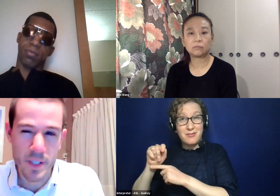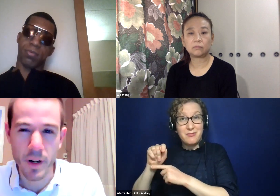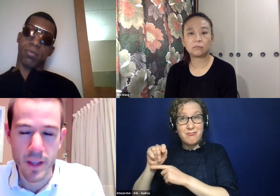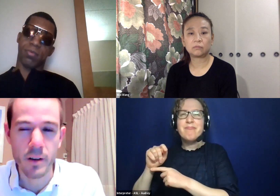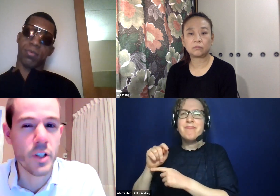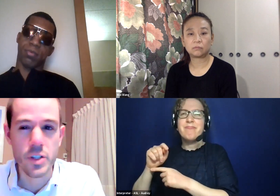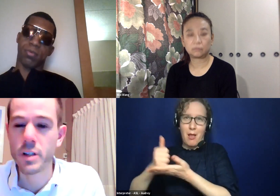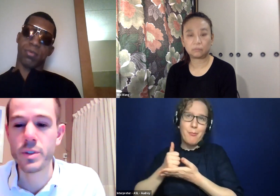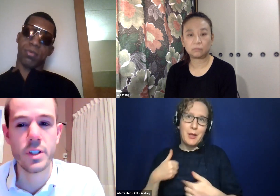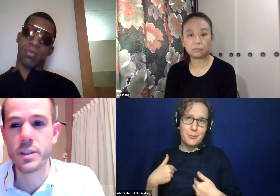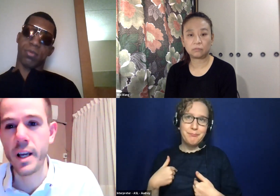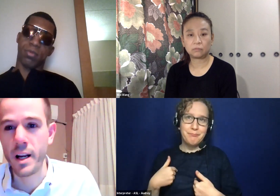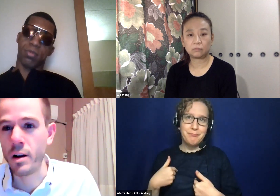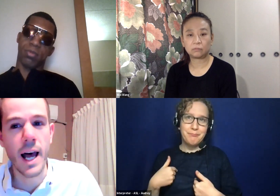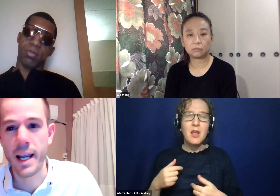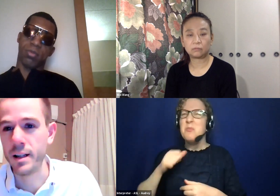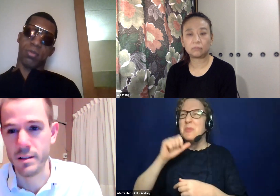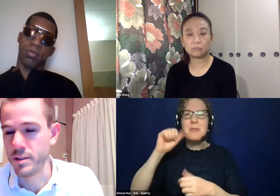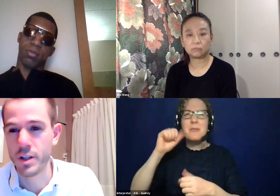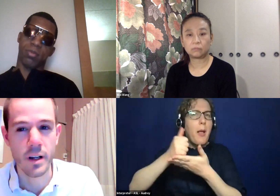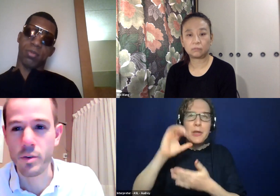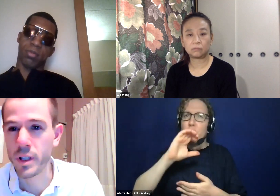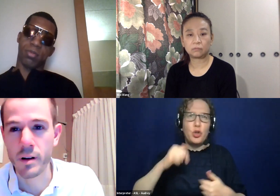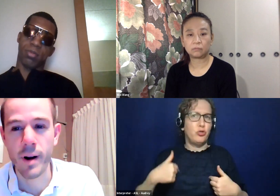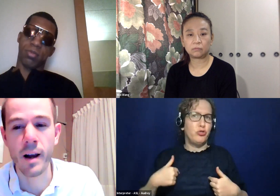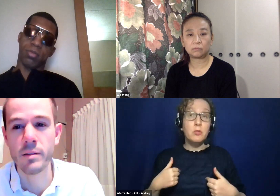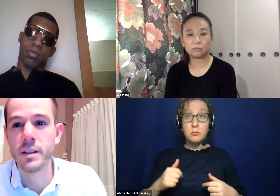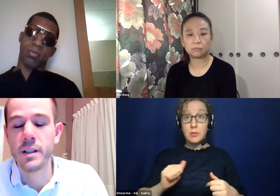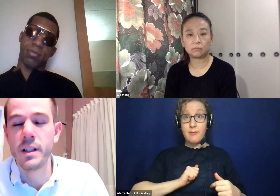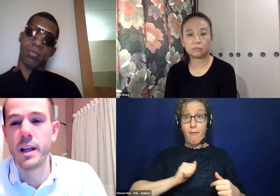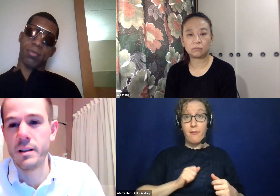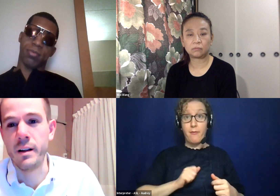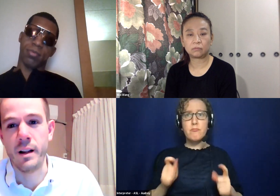In that particular thing of searching was just getting online and starting Googling around and